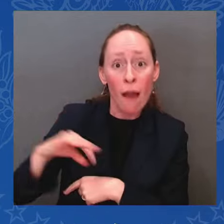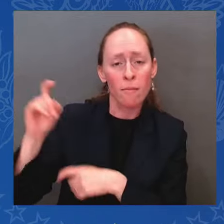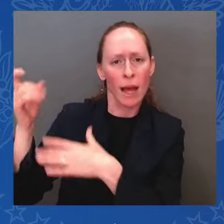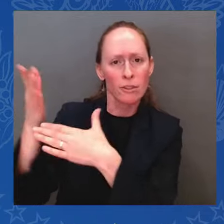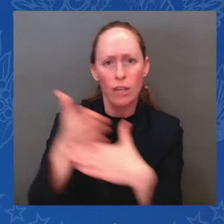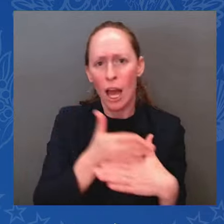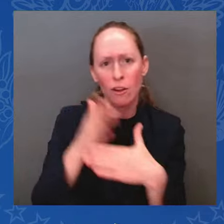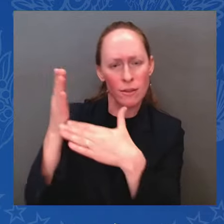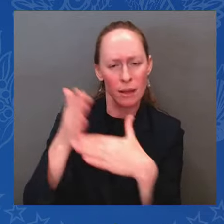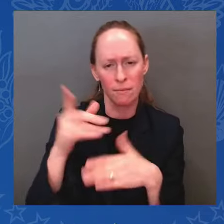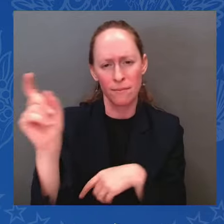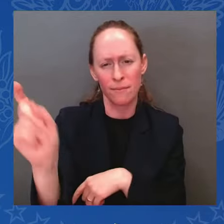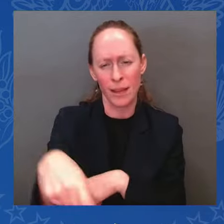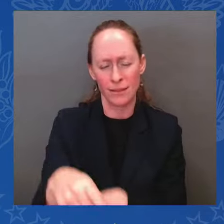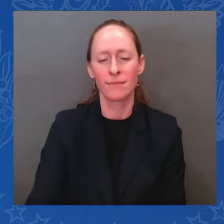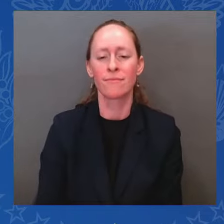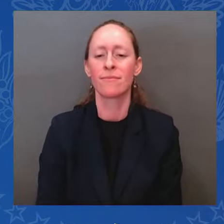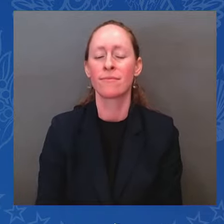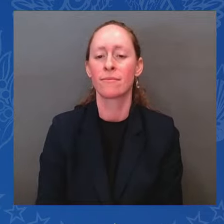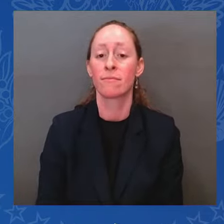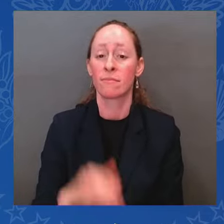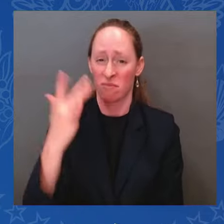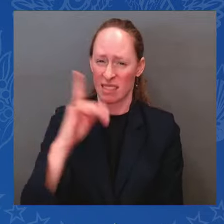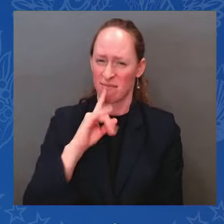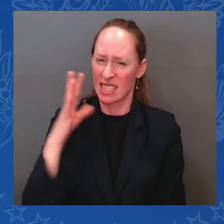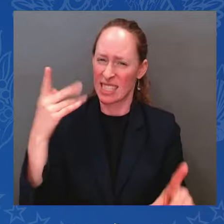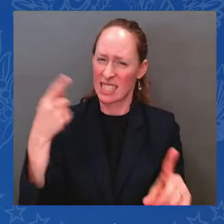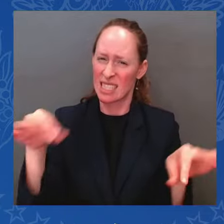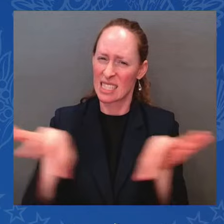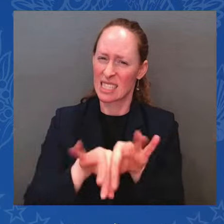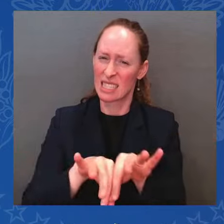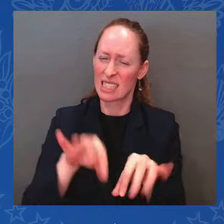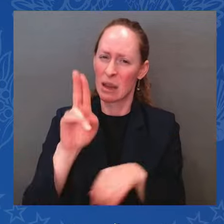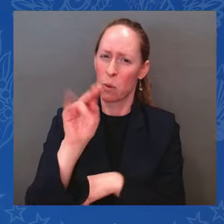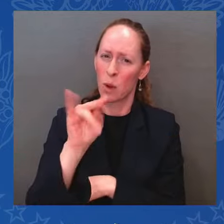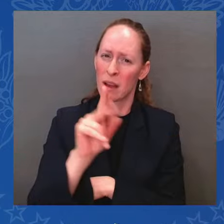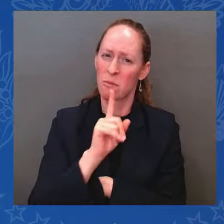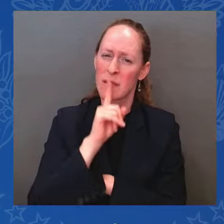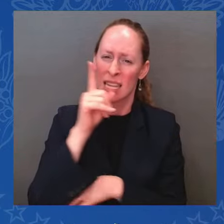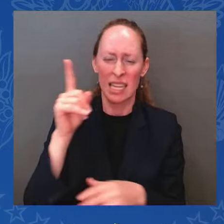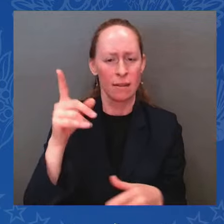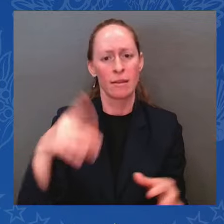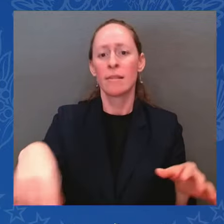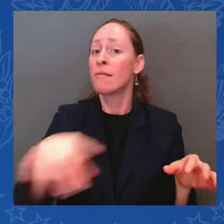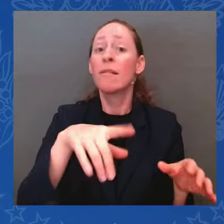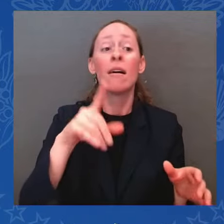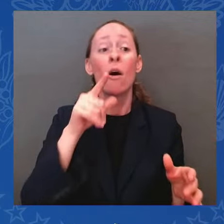and growing it from the middle out, bottom up, not the top down. That's especially true as we transition